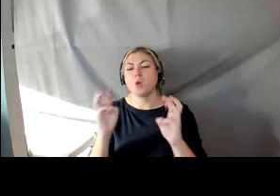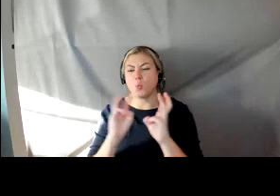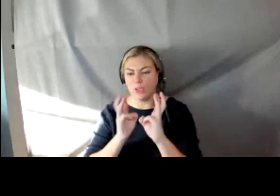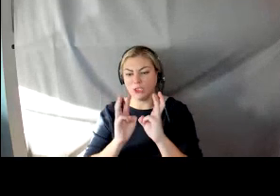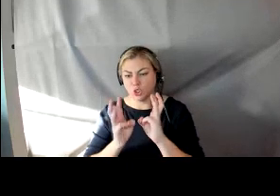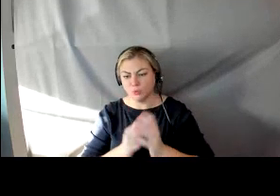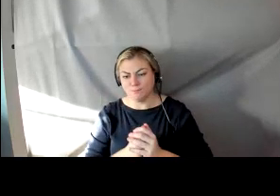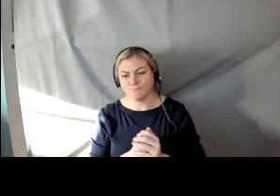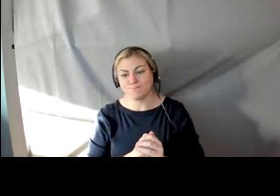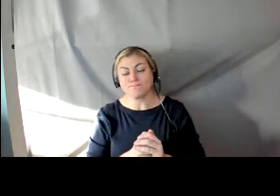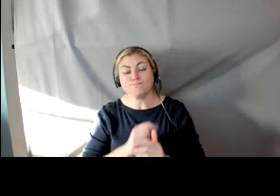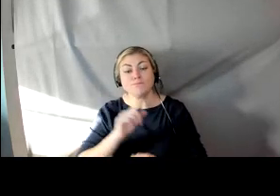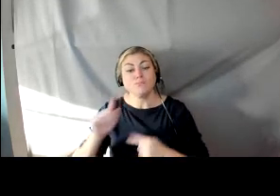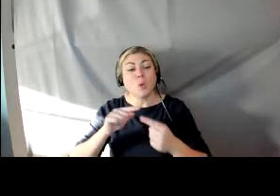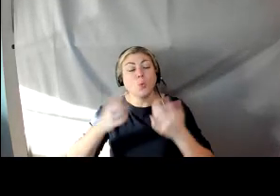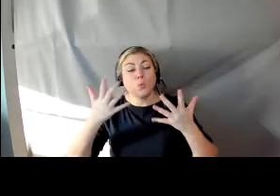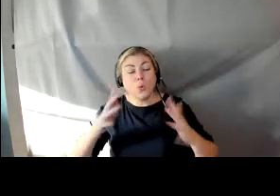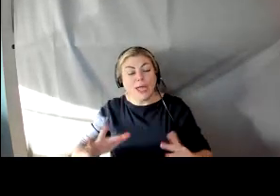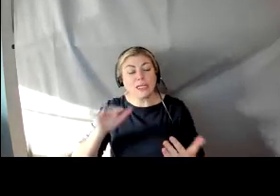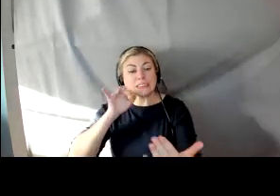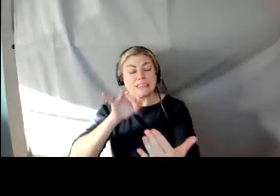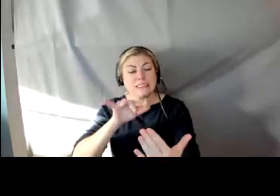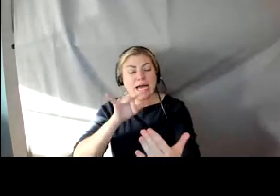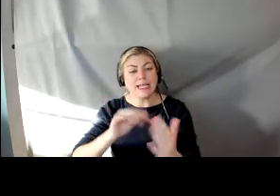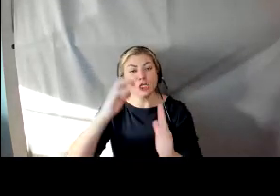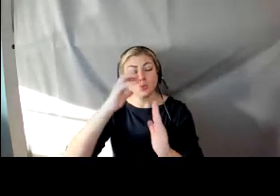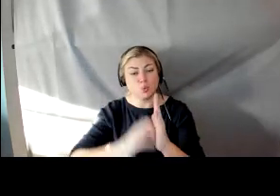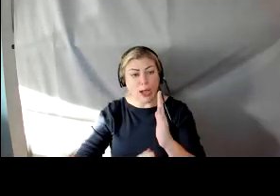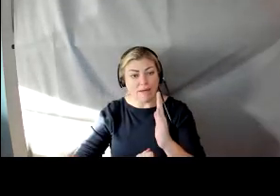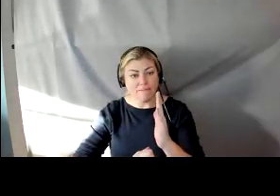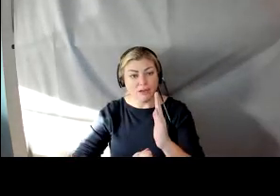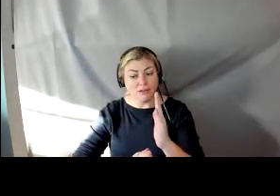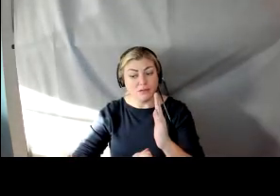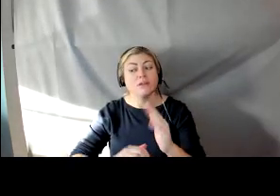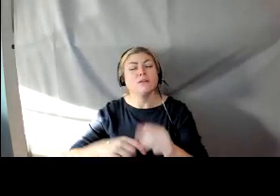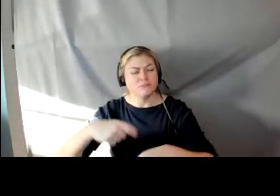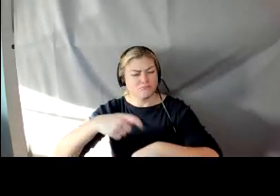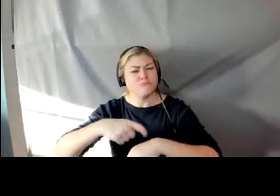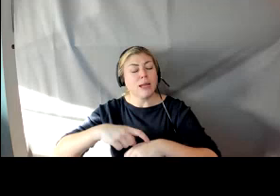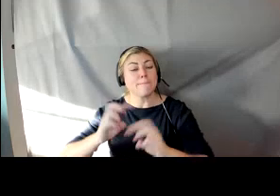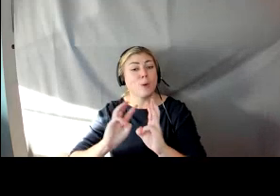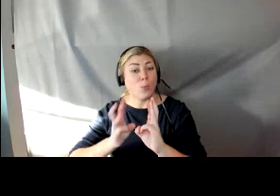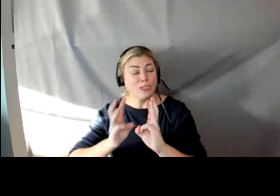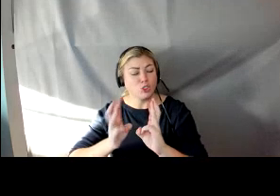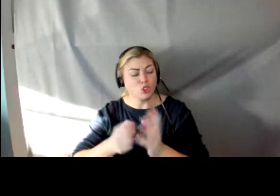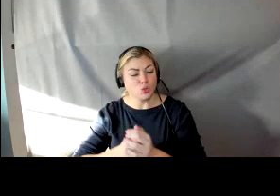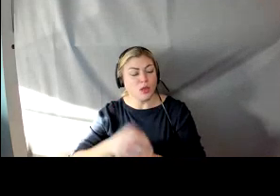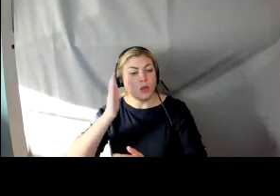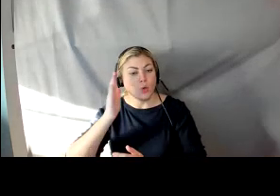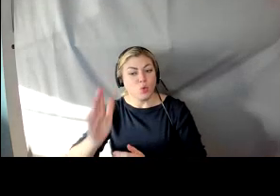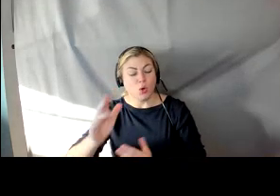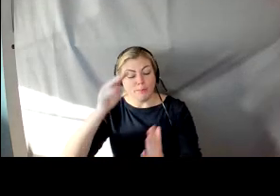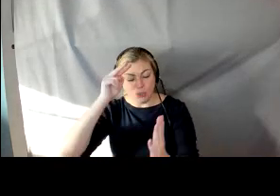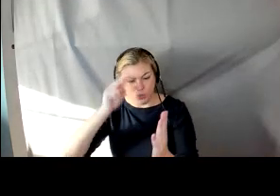we will have that have it reviewed by NPS staff and National Heritage area staff,